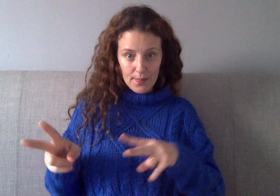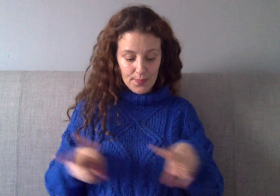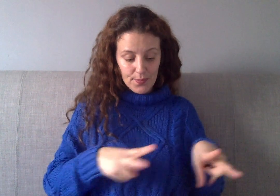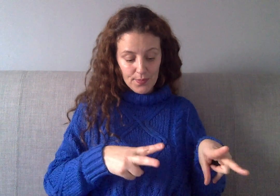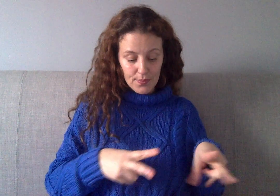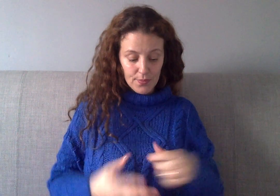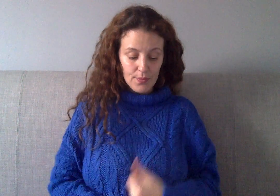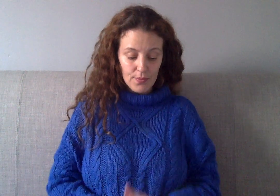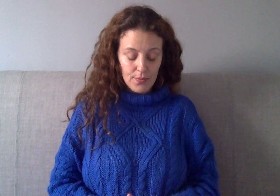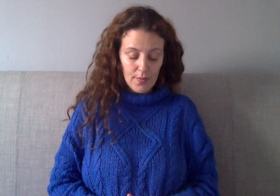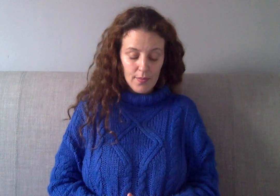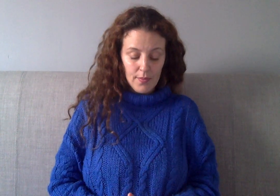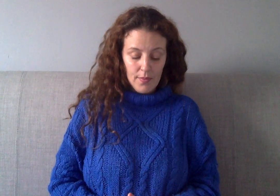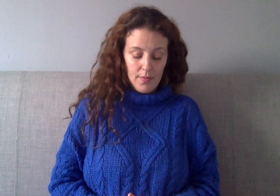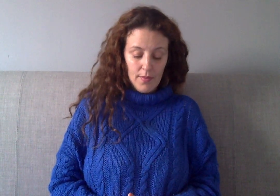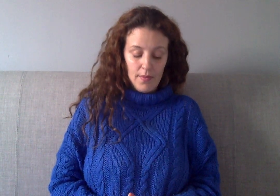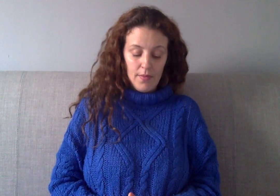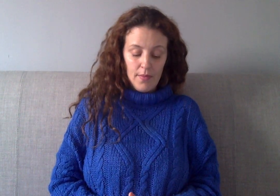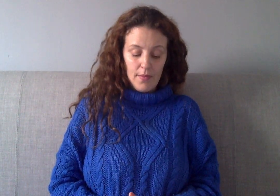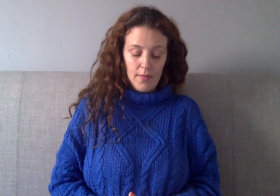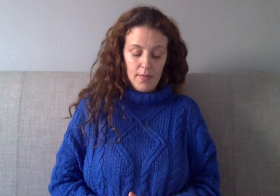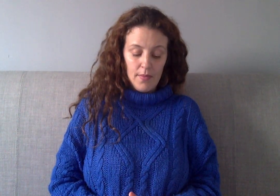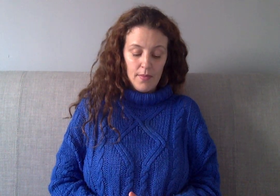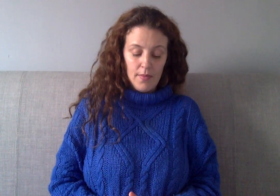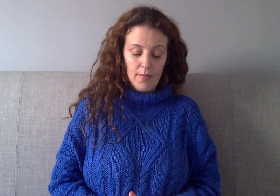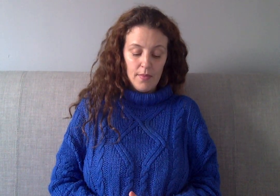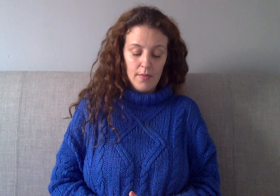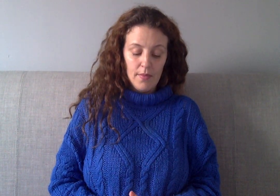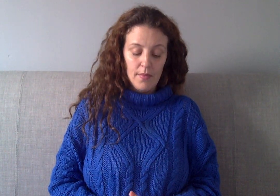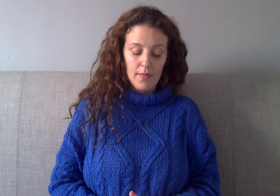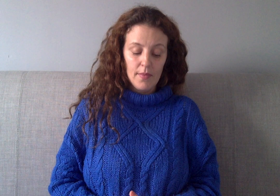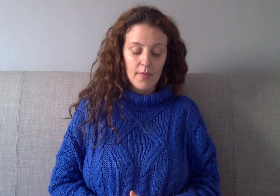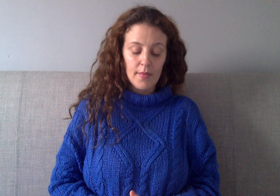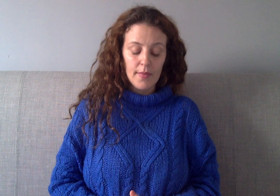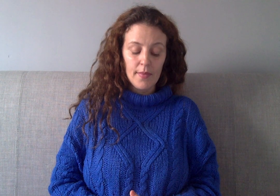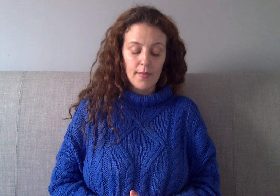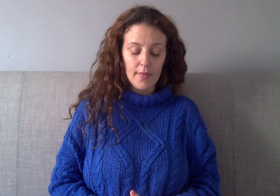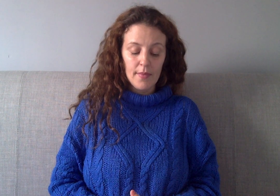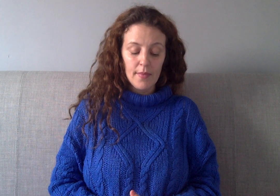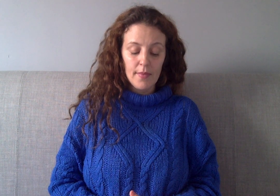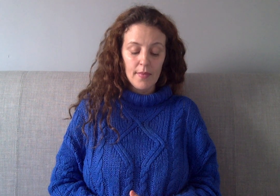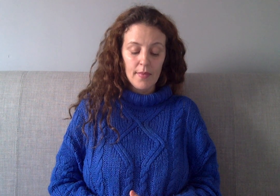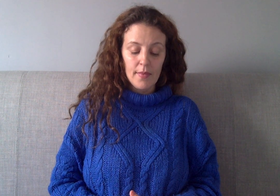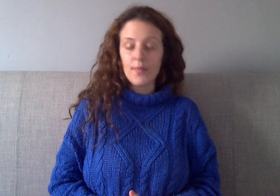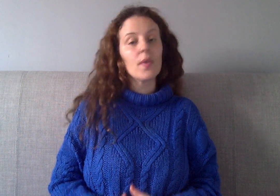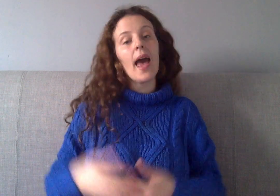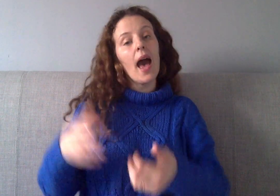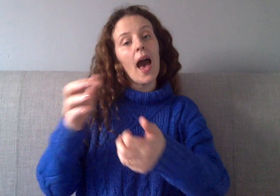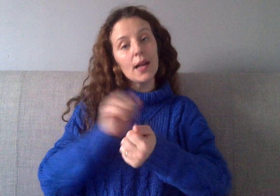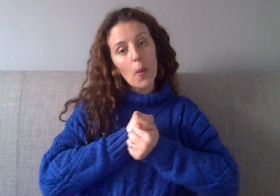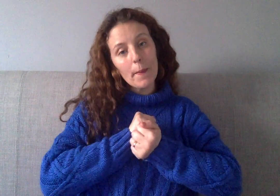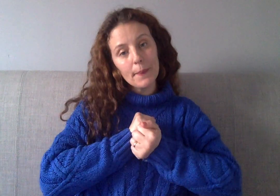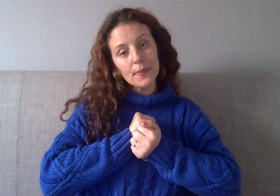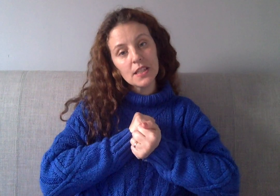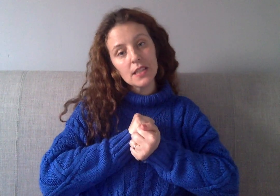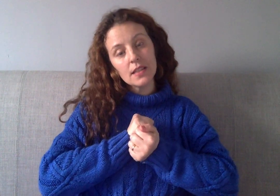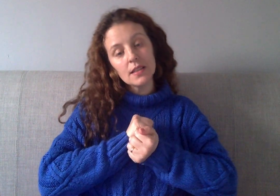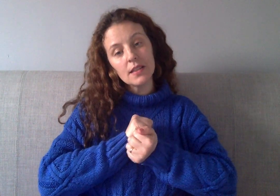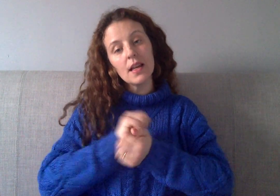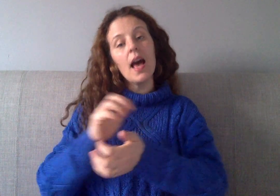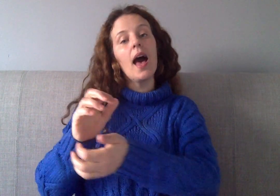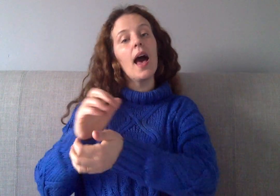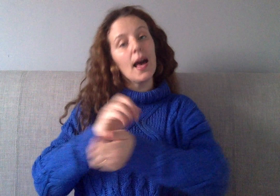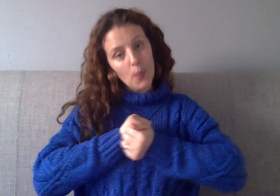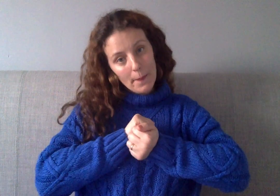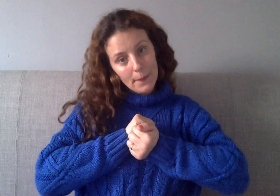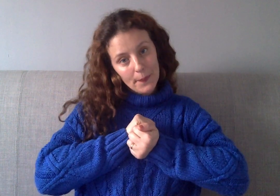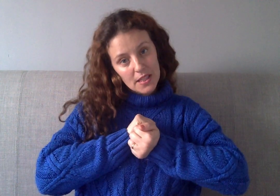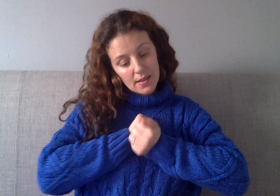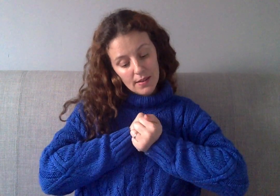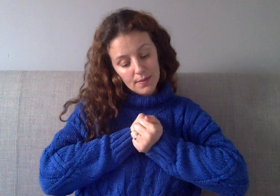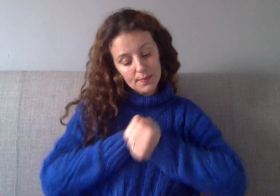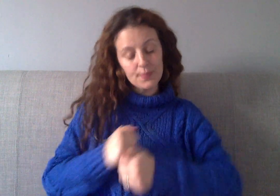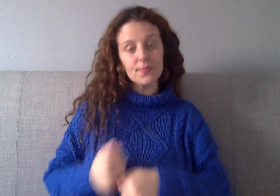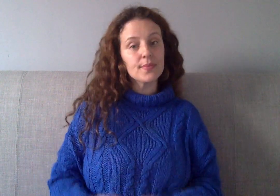ADOPT